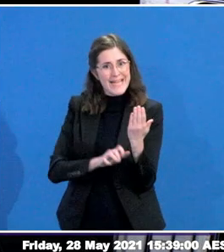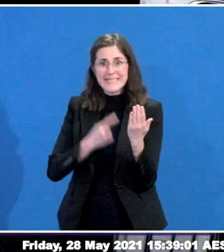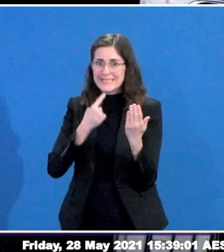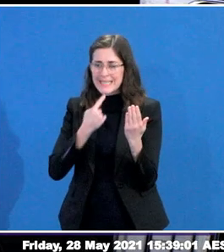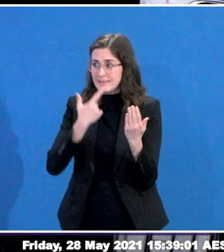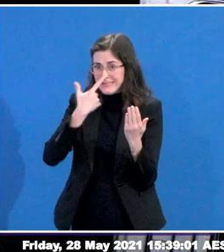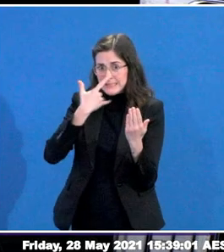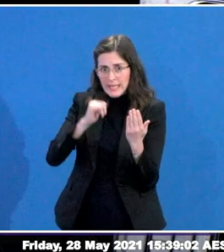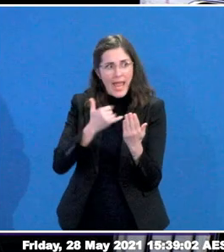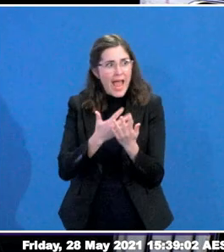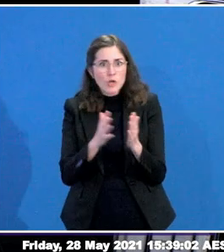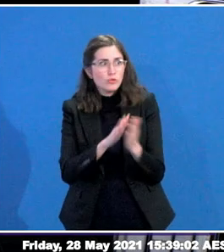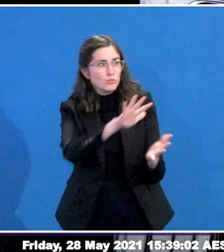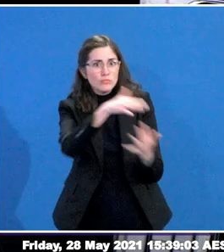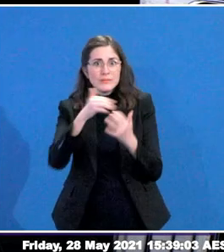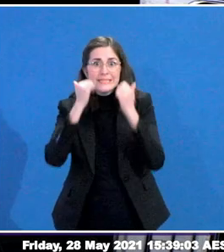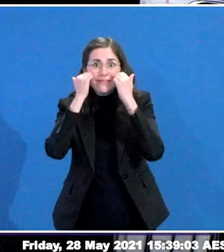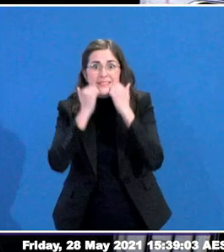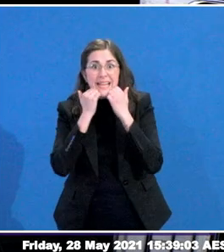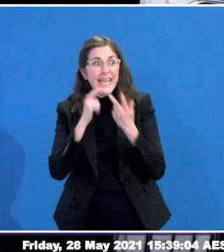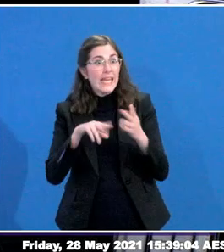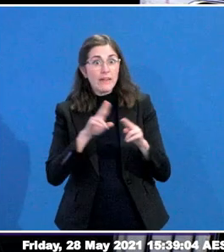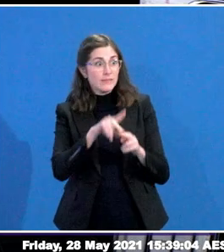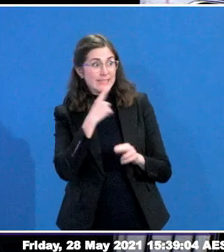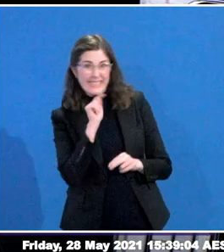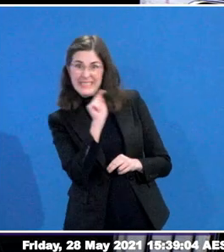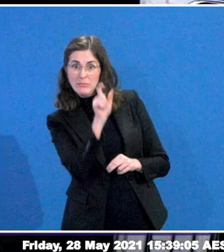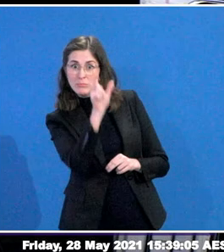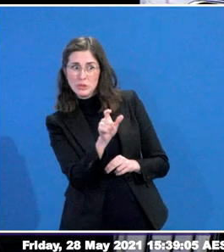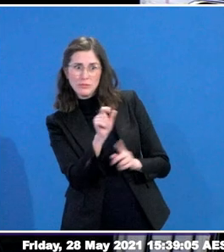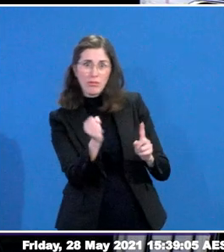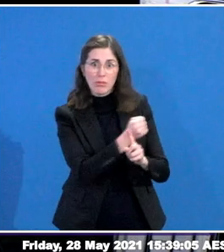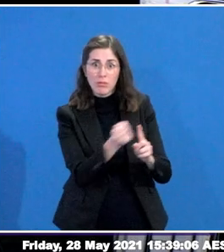convictions in cases involving allegations of violence and abuse perpetrated on